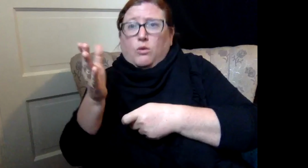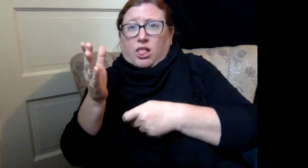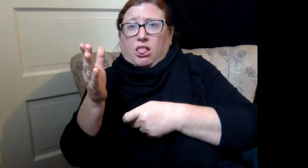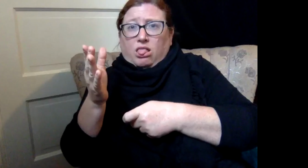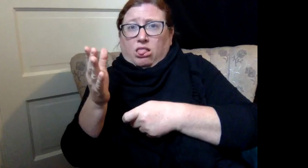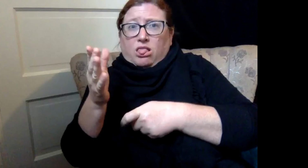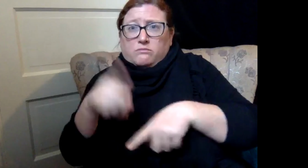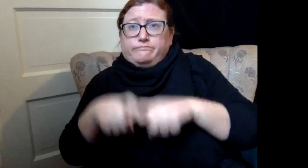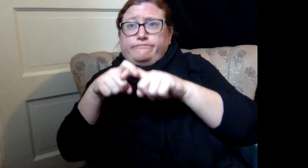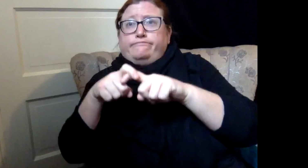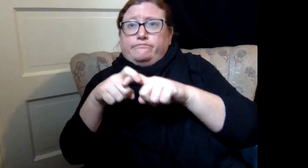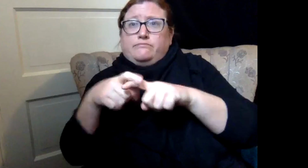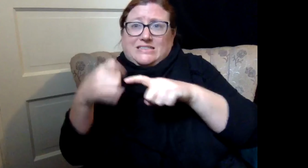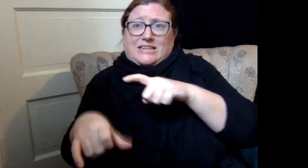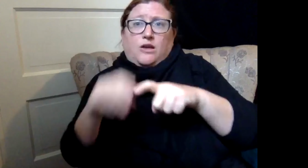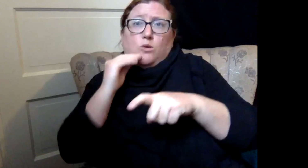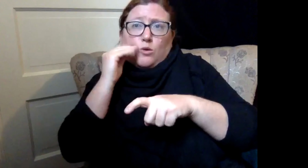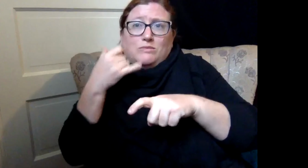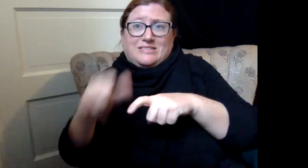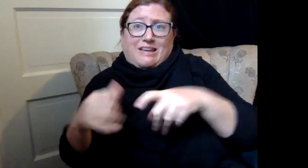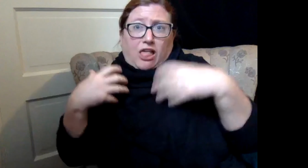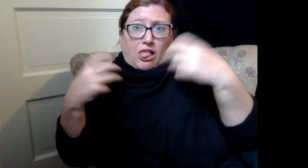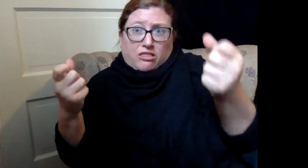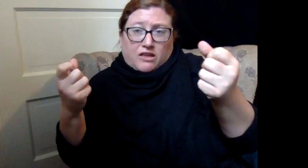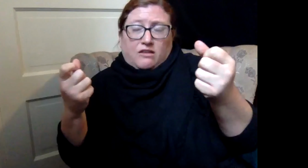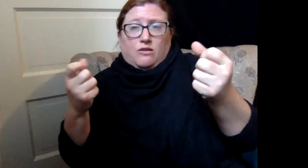April 6 because we don't know the date of when the governor